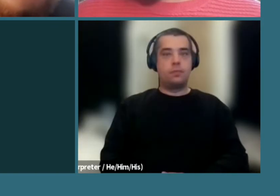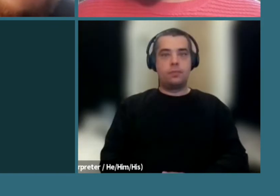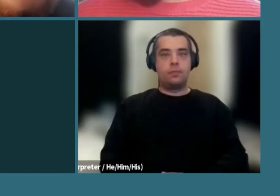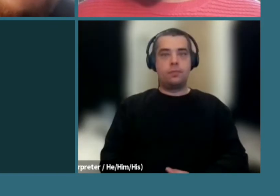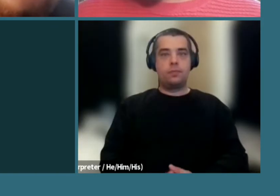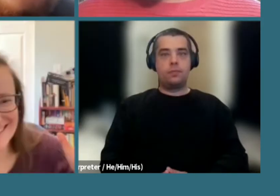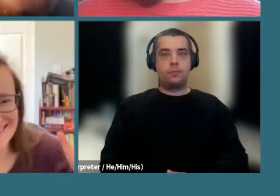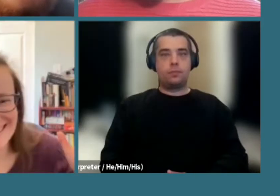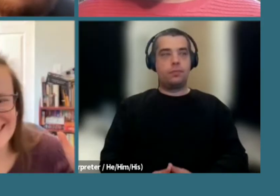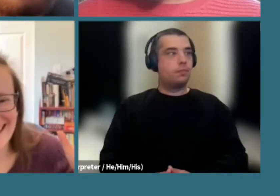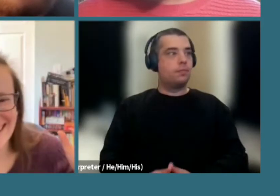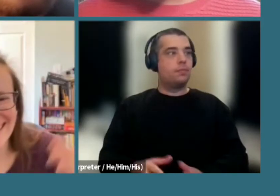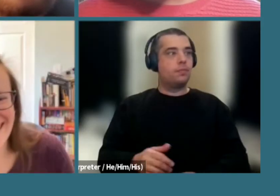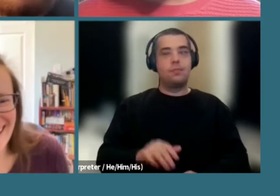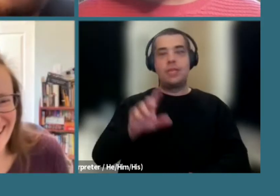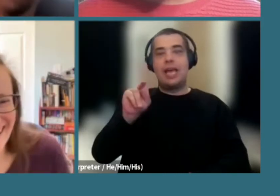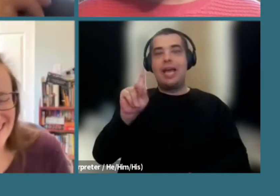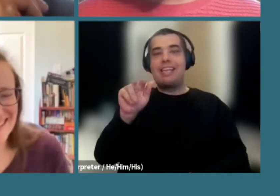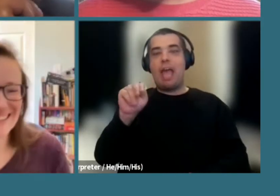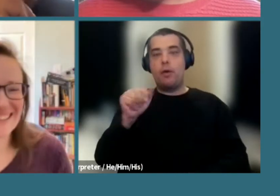I can. This is Karen.